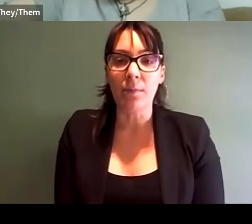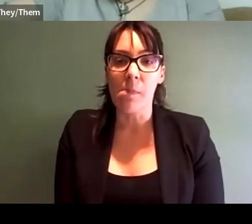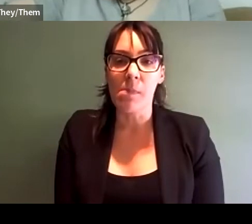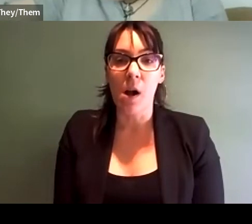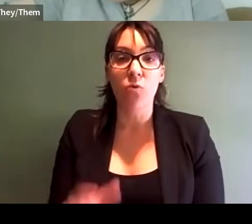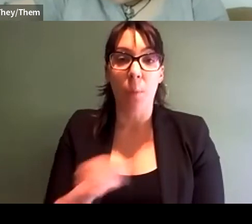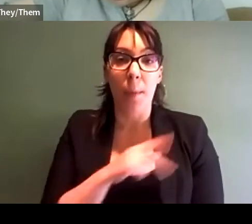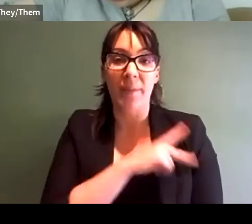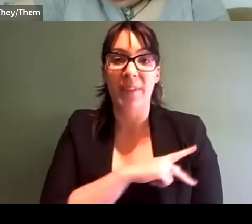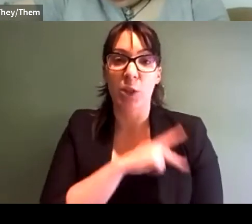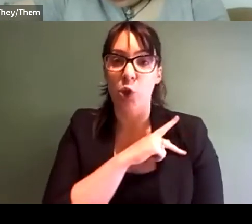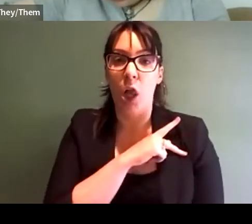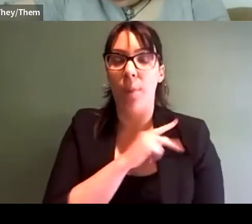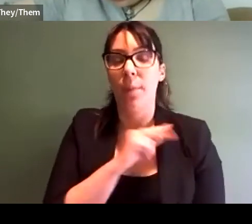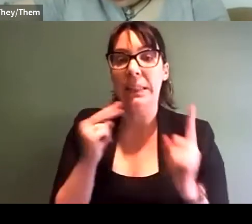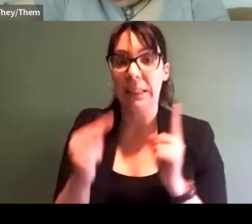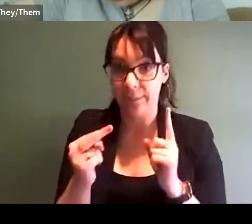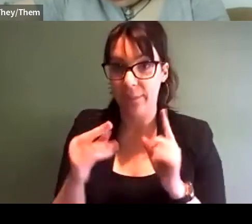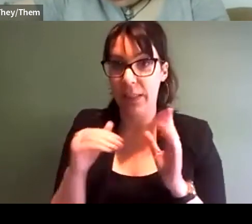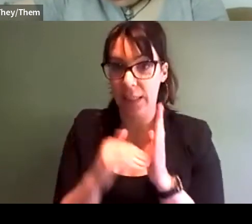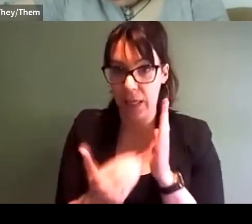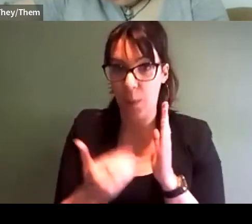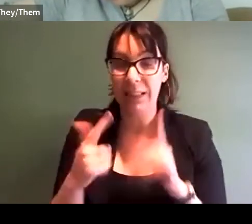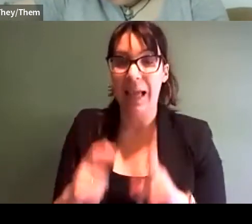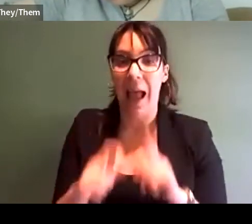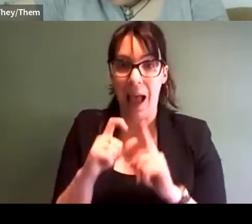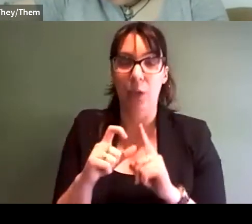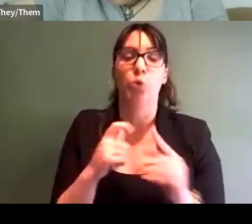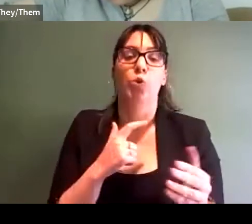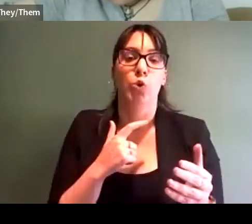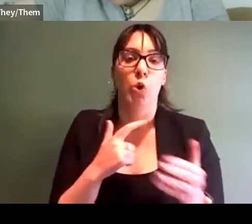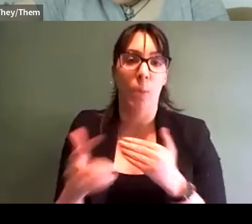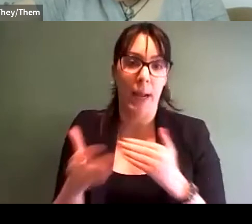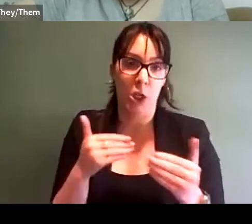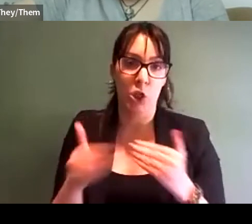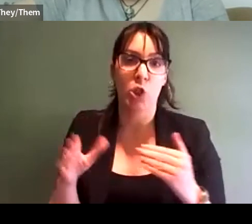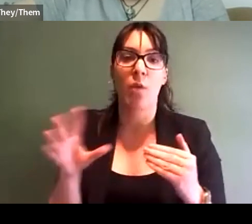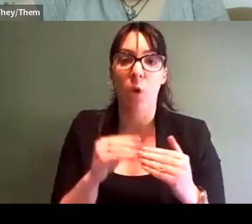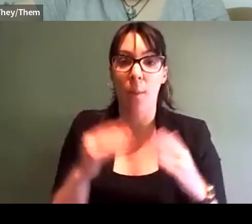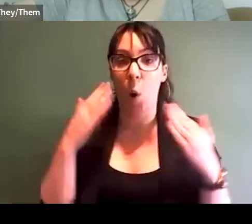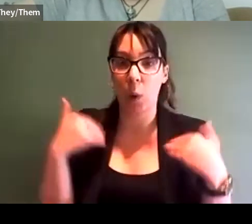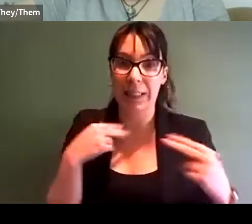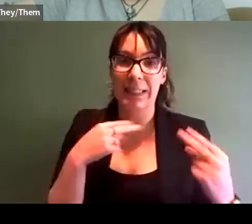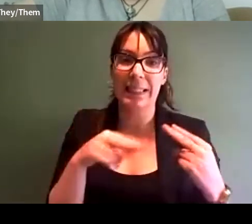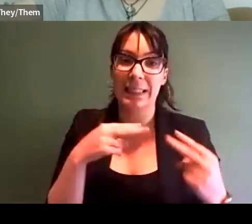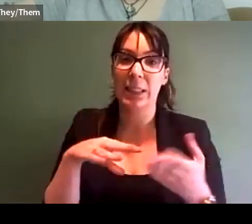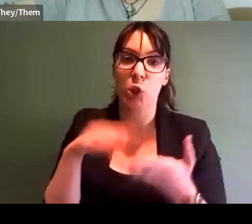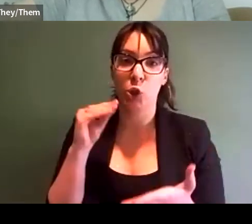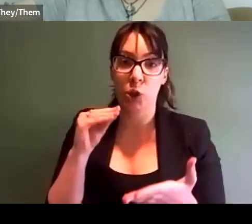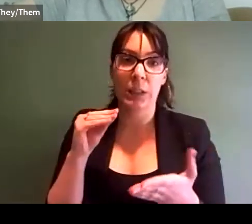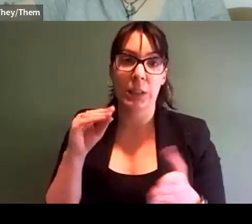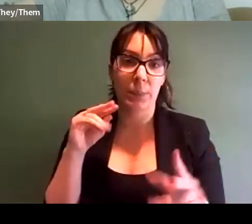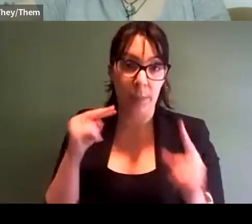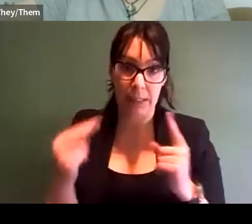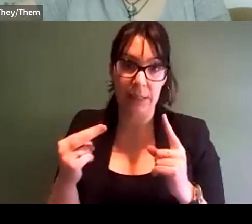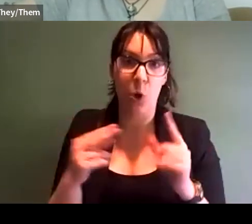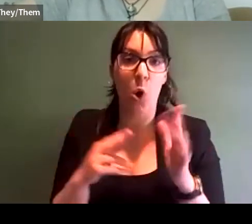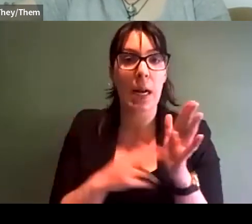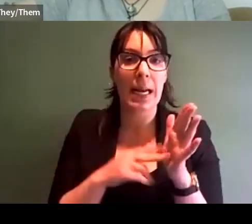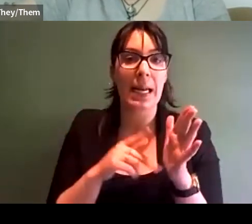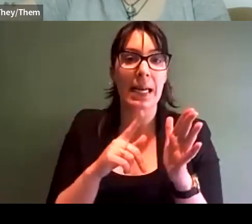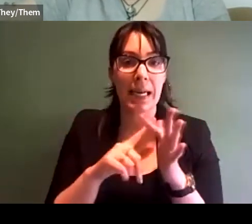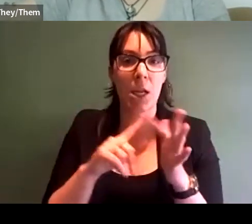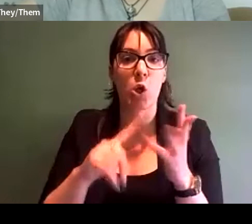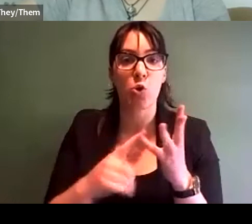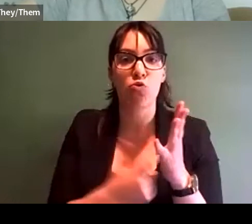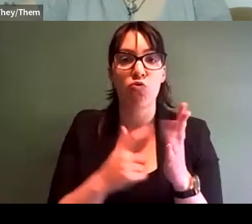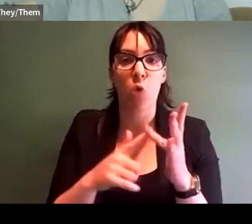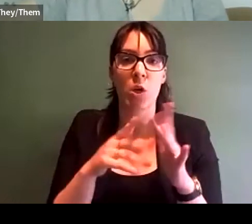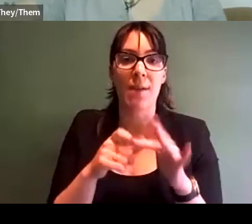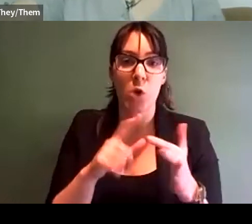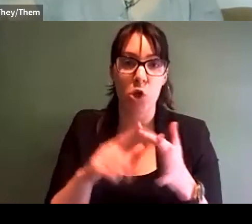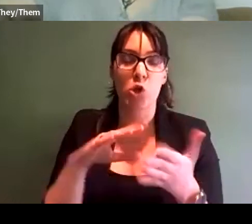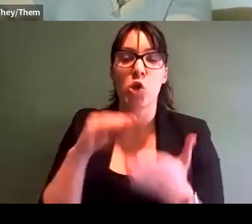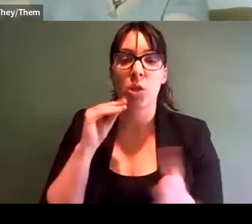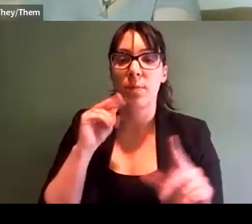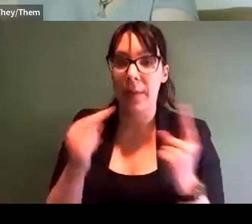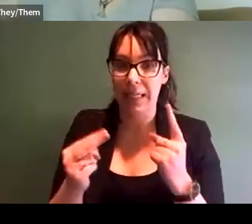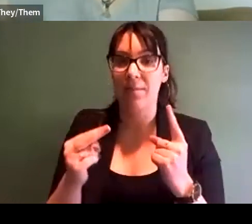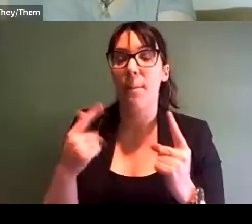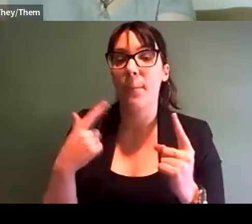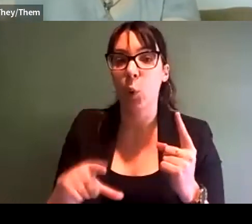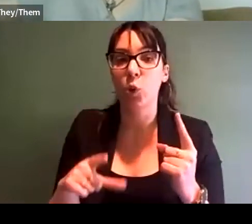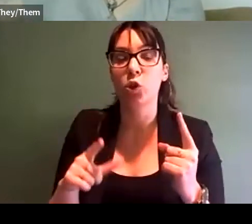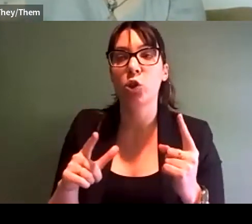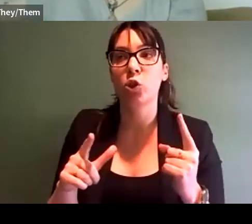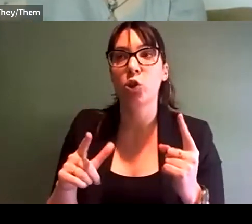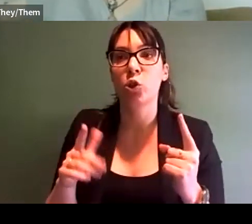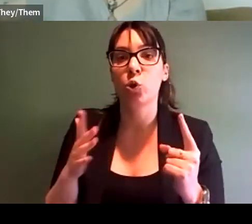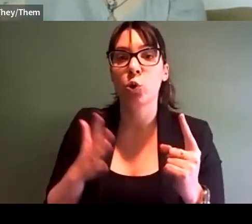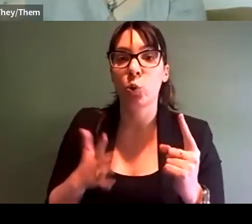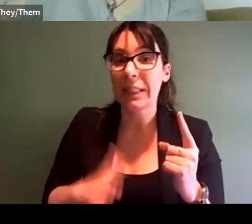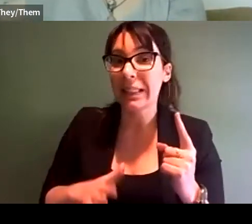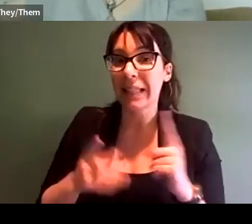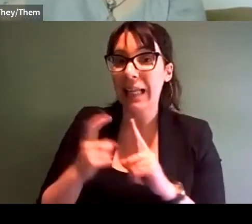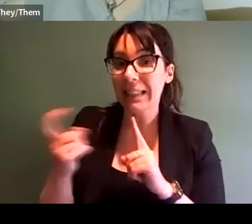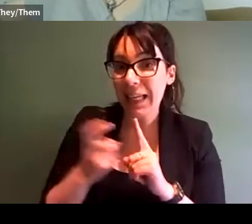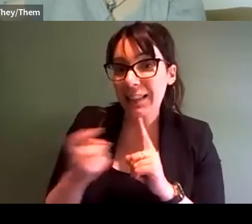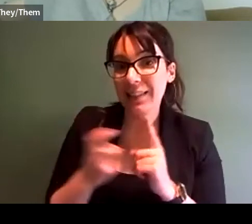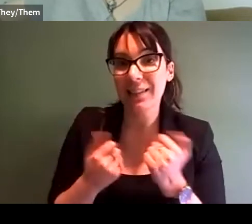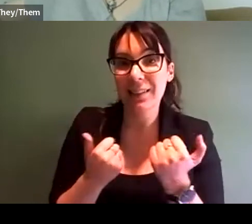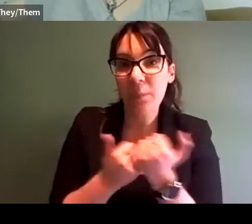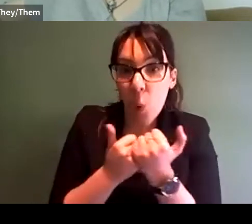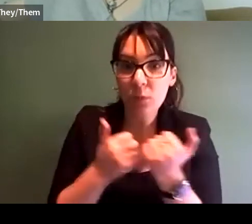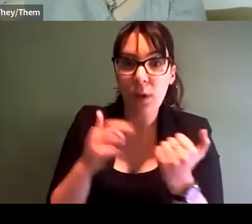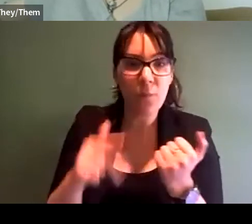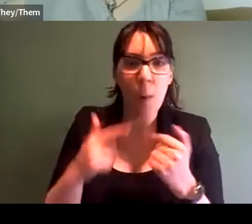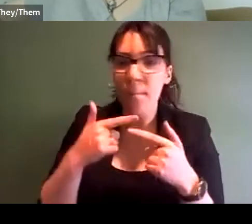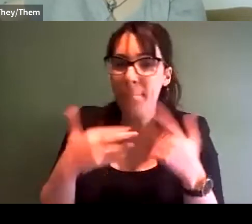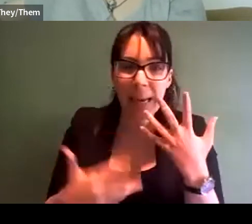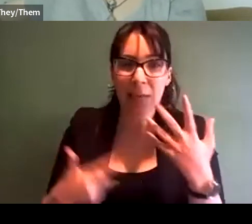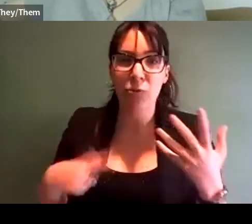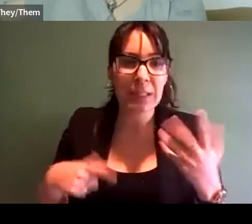Cuz from professional sense is such a hard thing to navigate, especially from an artistic students want to be near and other students going to be, because we could either need attendance support for a myriad of things so therapies.